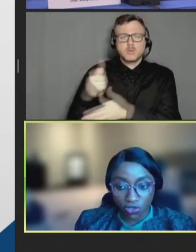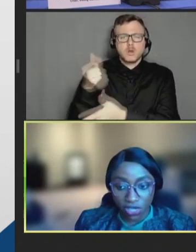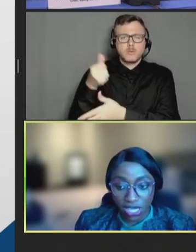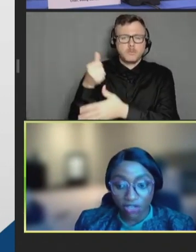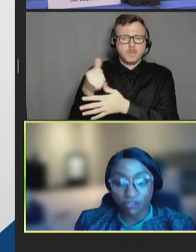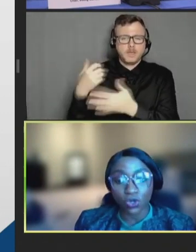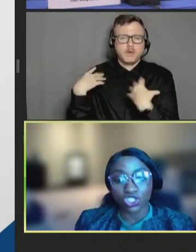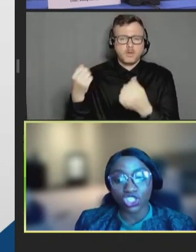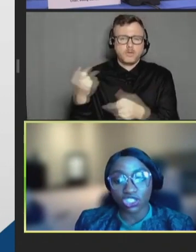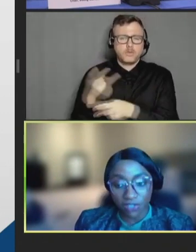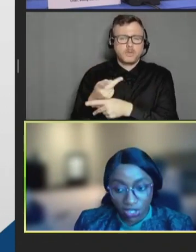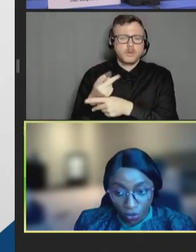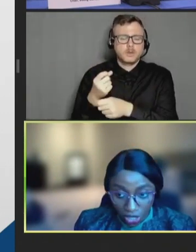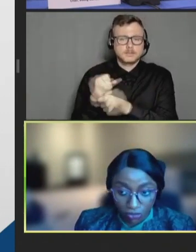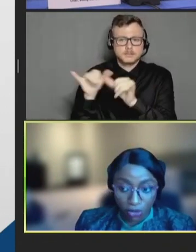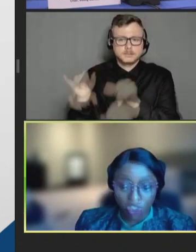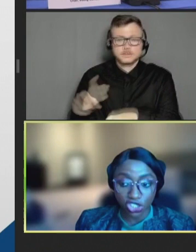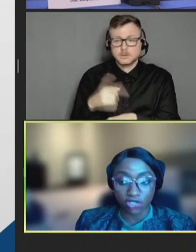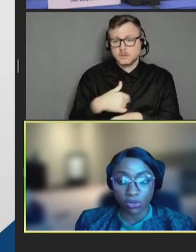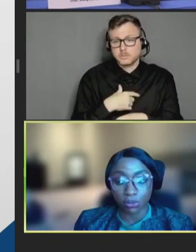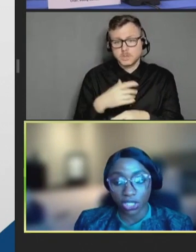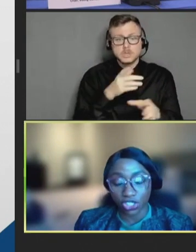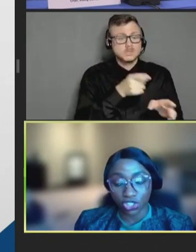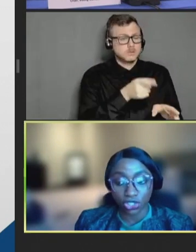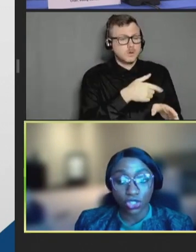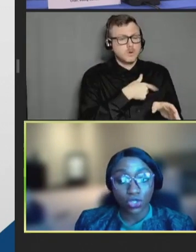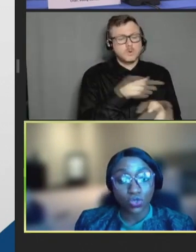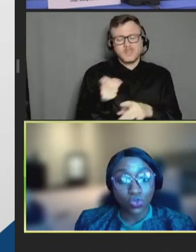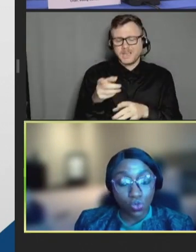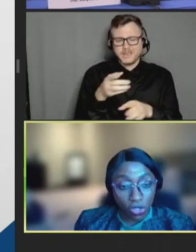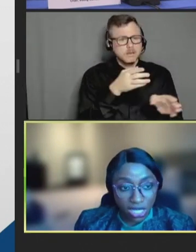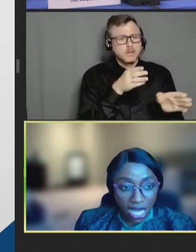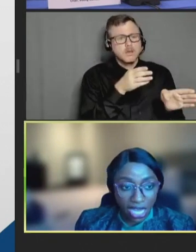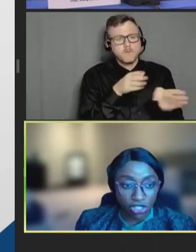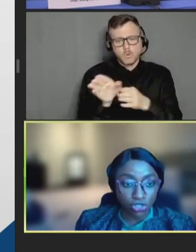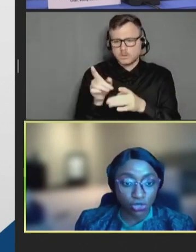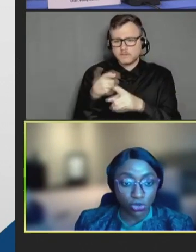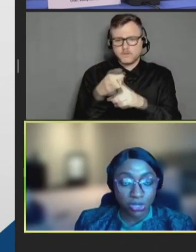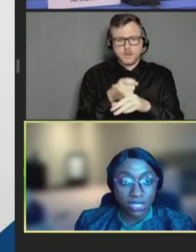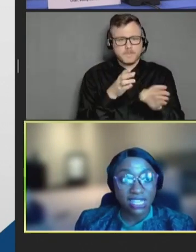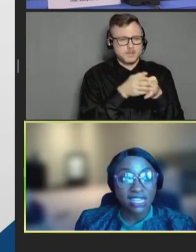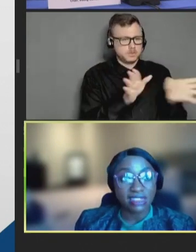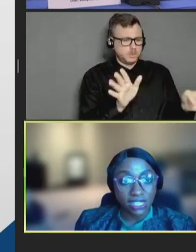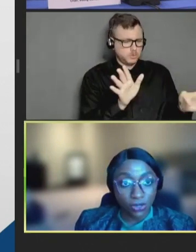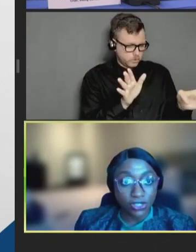over and the focus shifts away from the general population towards the highest risk groups, this